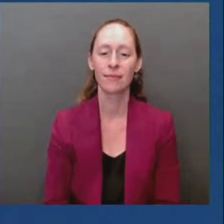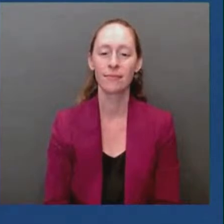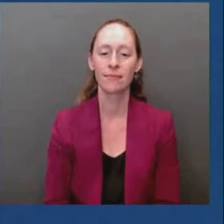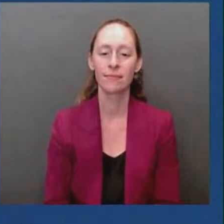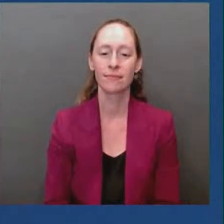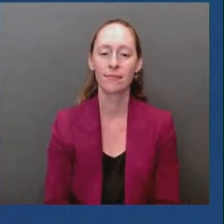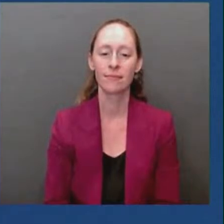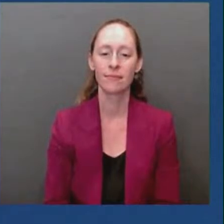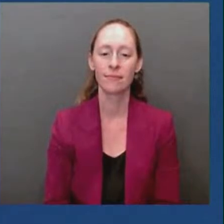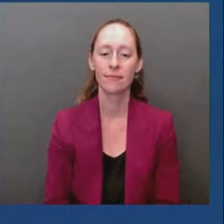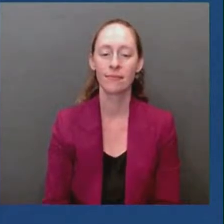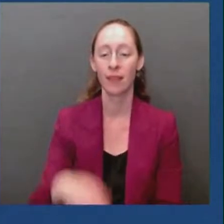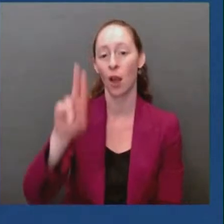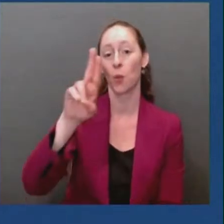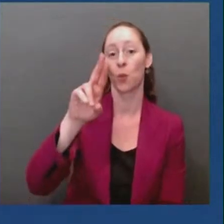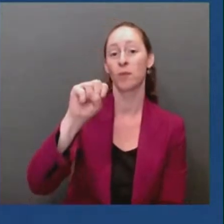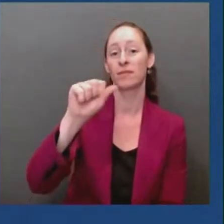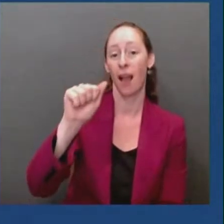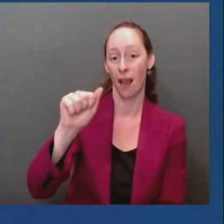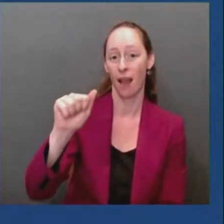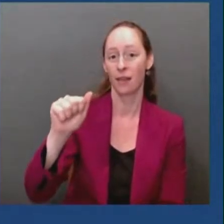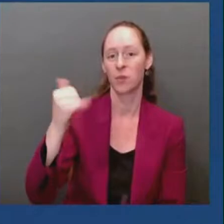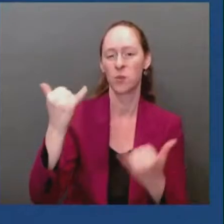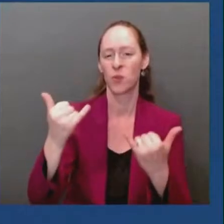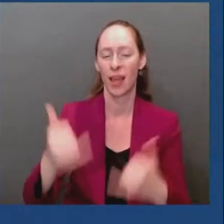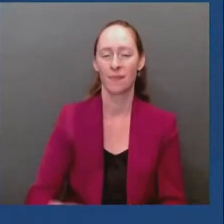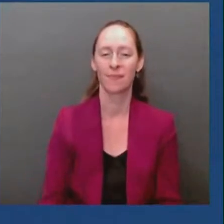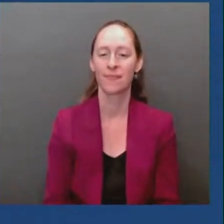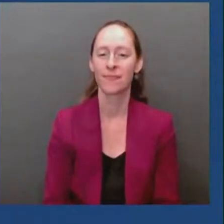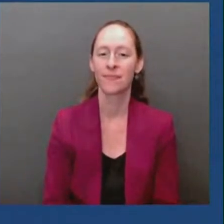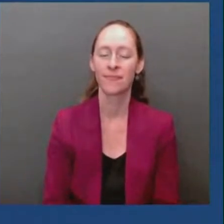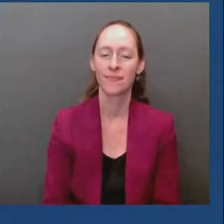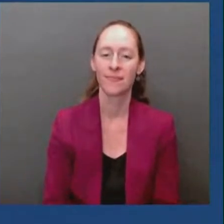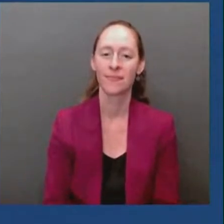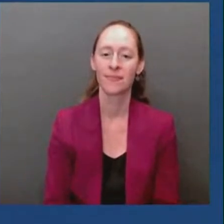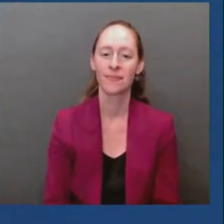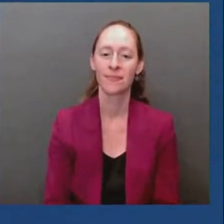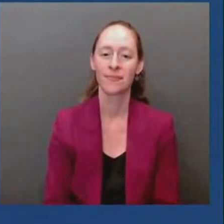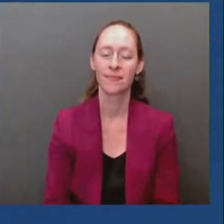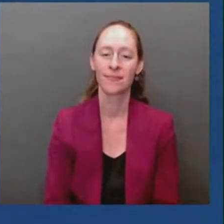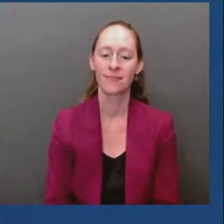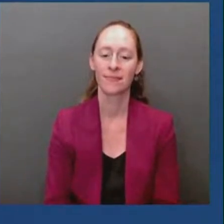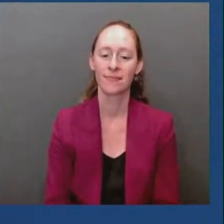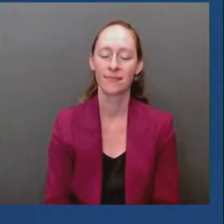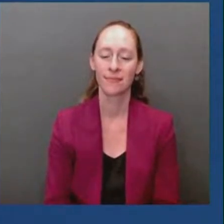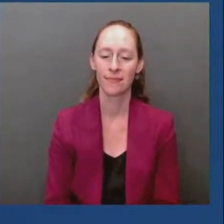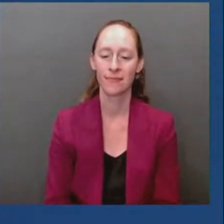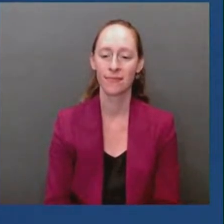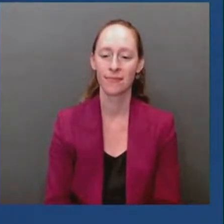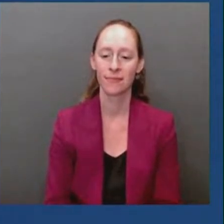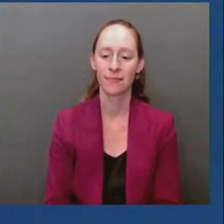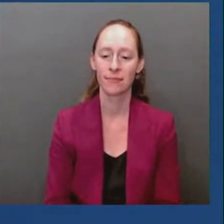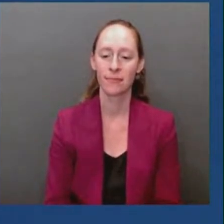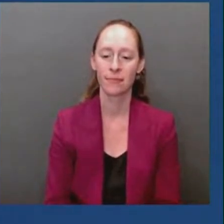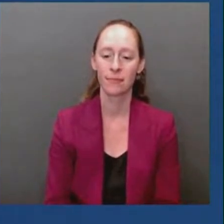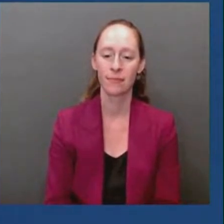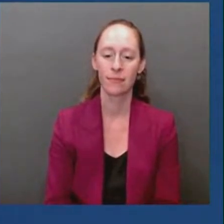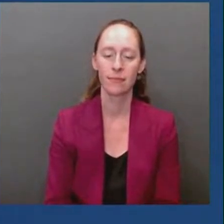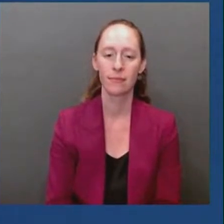THANK YOU. FIRST, "USA TODAY".